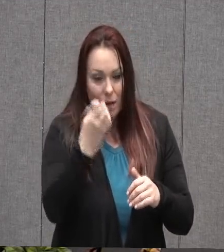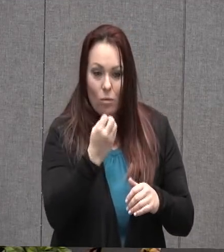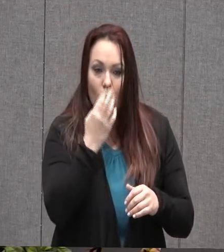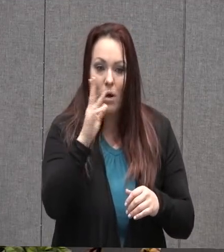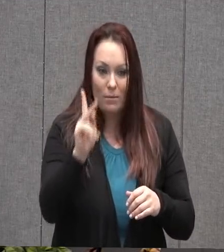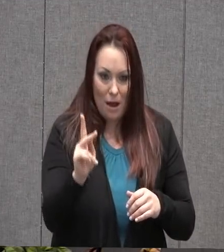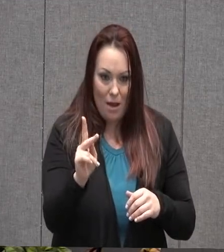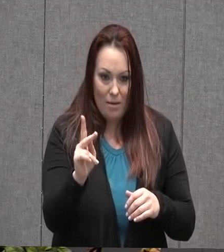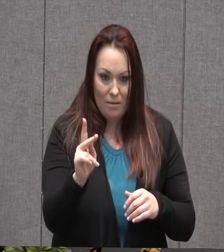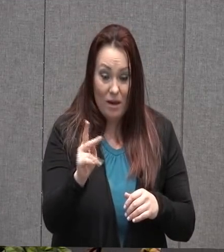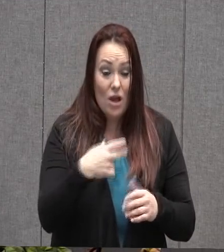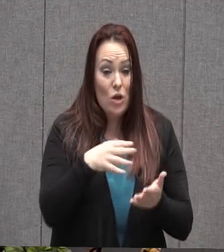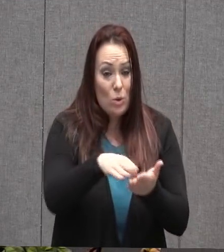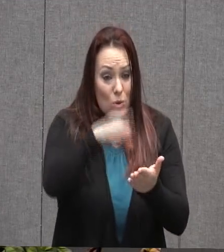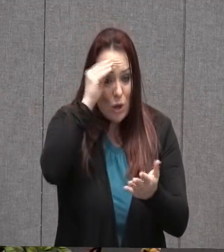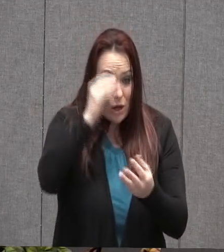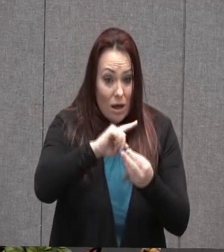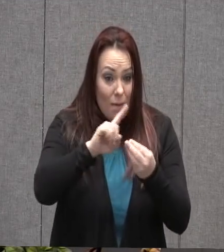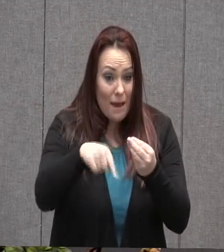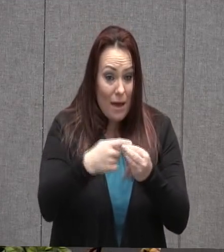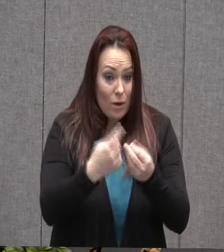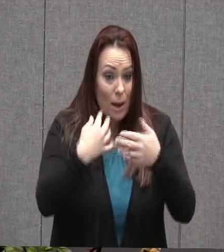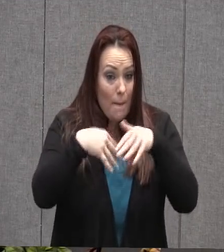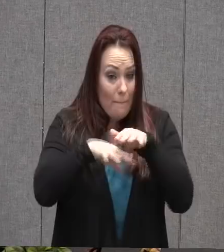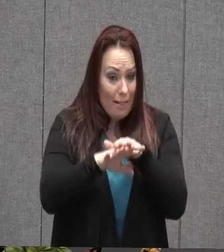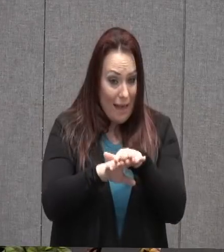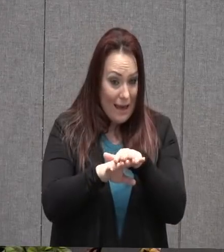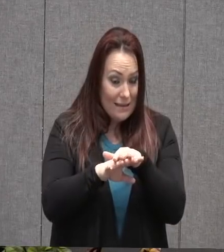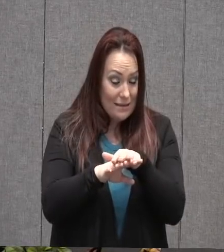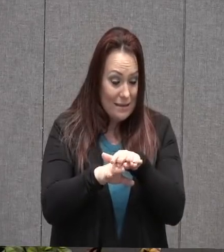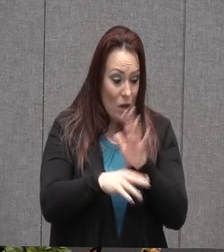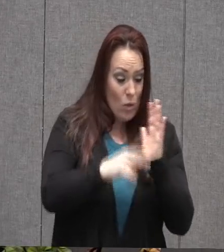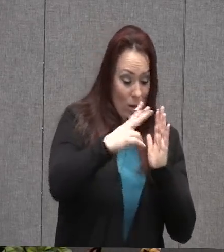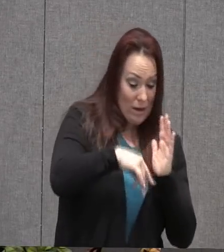to read them at the ends of words. And you helped me sort a whole bunch of words.